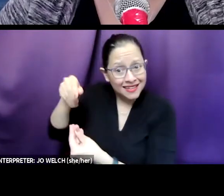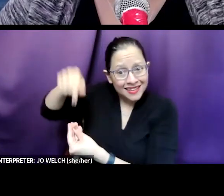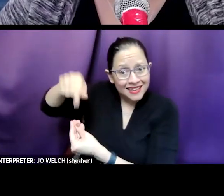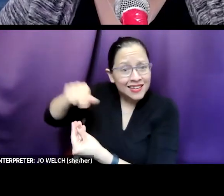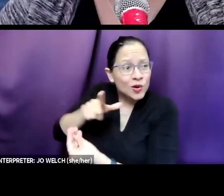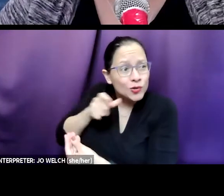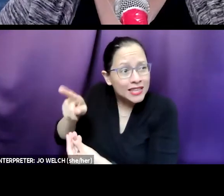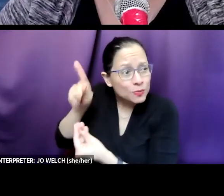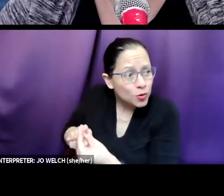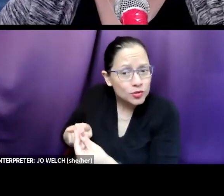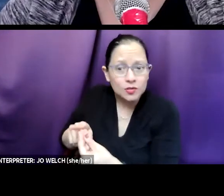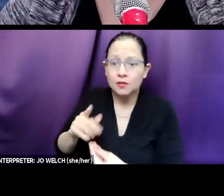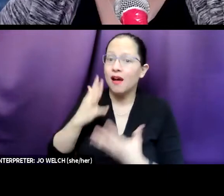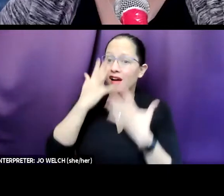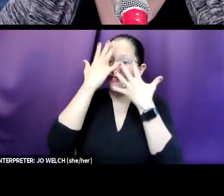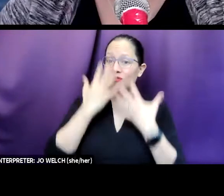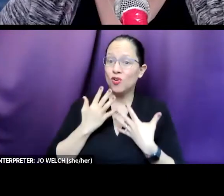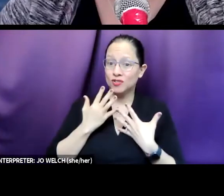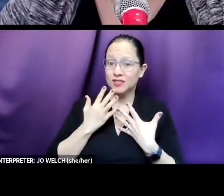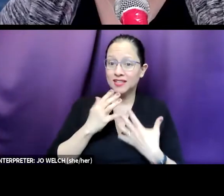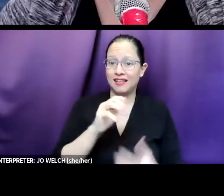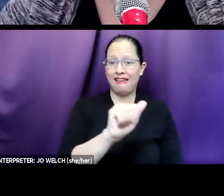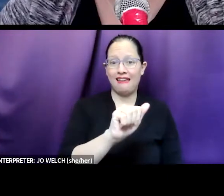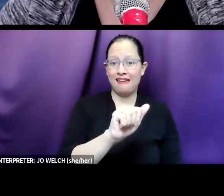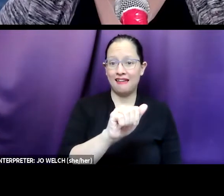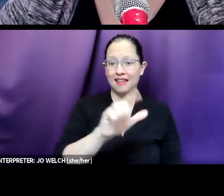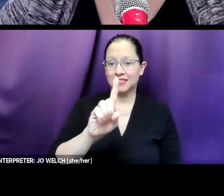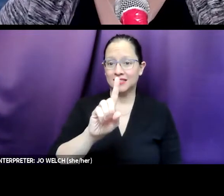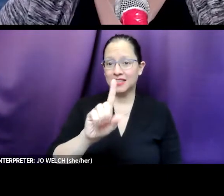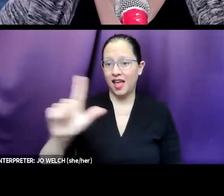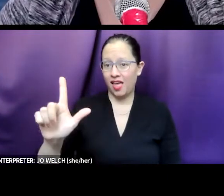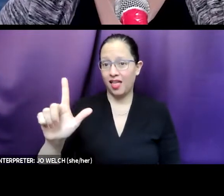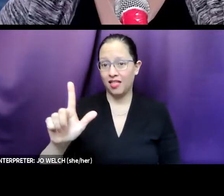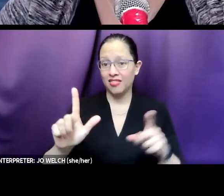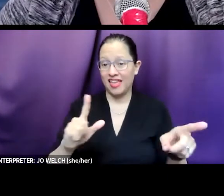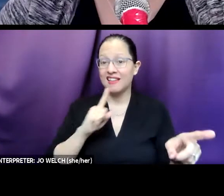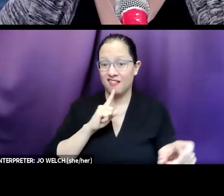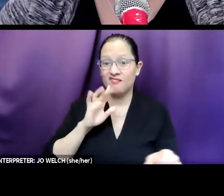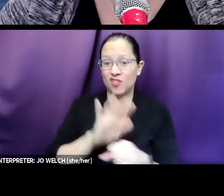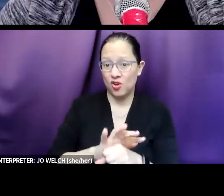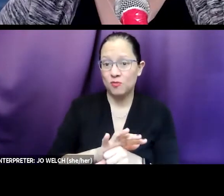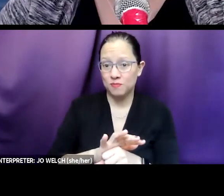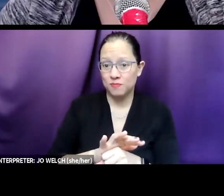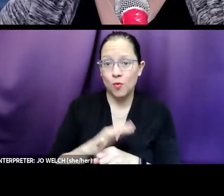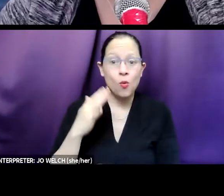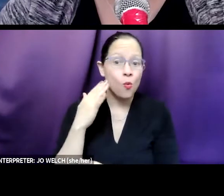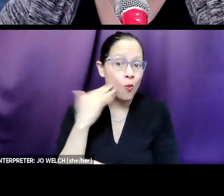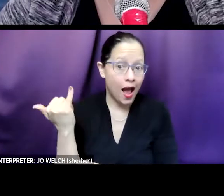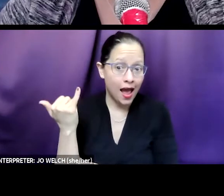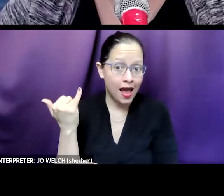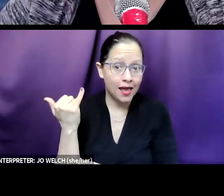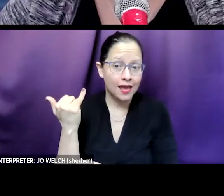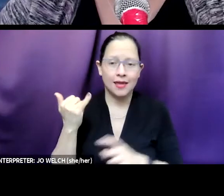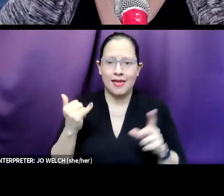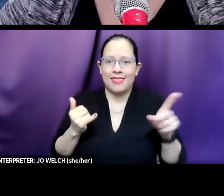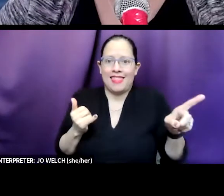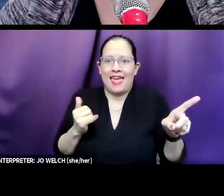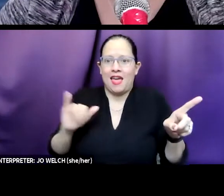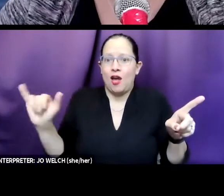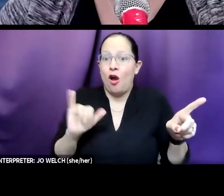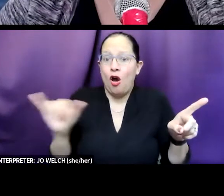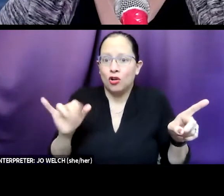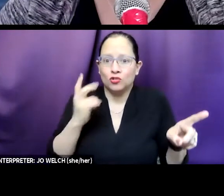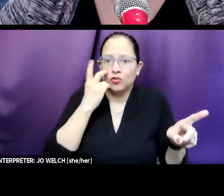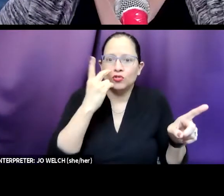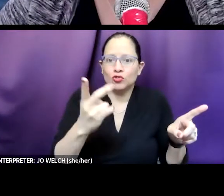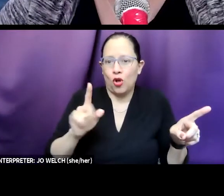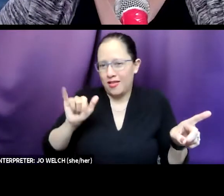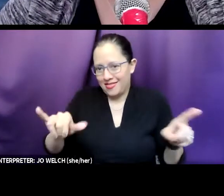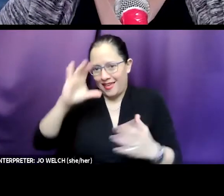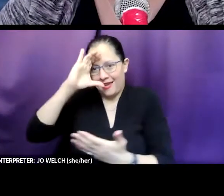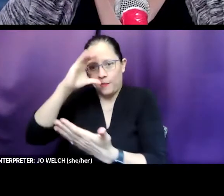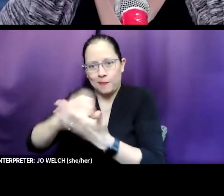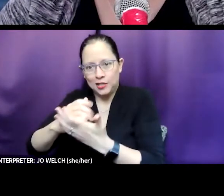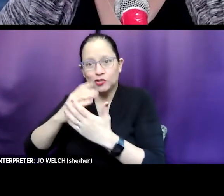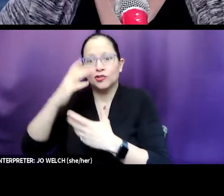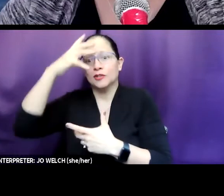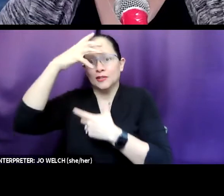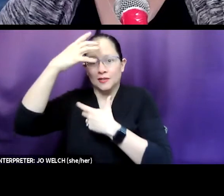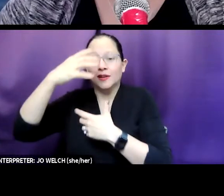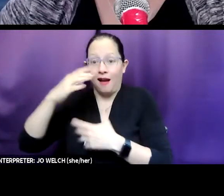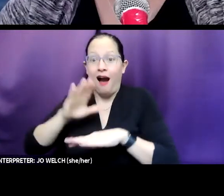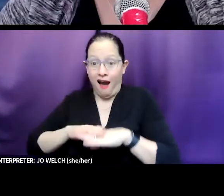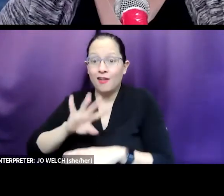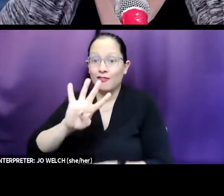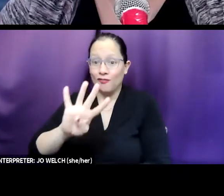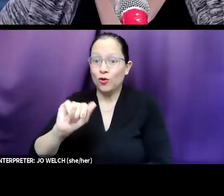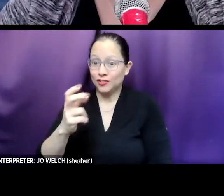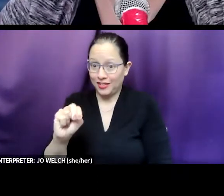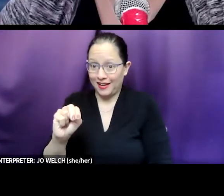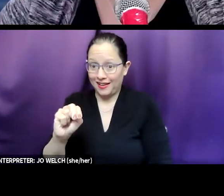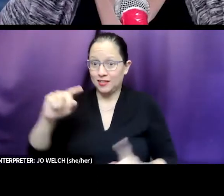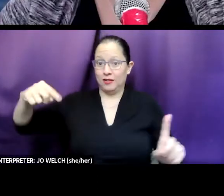someone from the ADL did confirm that this was true and it was because they had gotten the same information and head and saw it on 4chan and thought it was real and told a journalist, it was real.